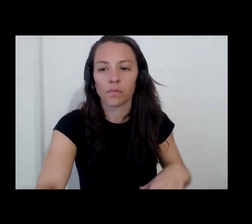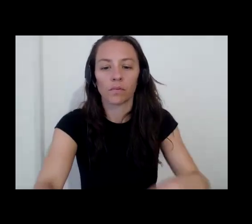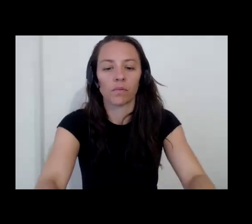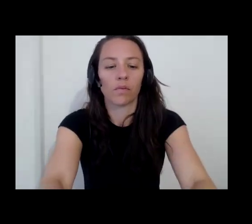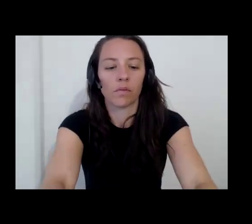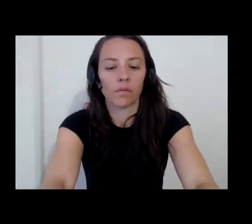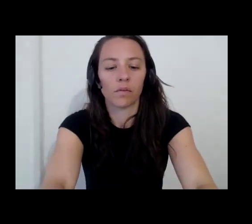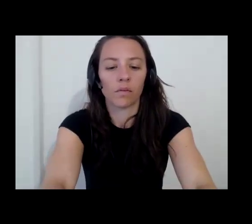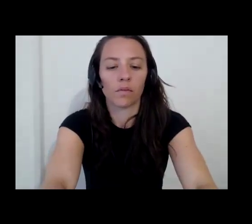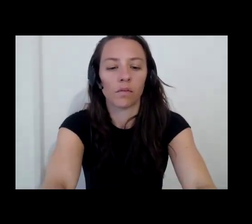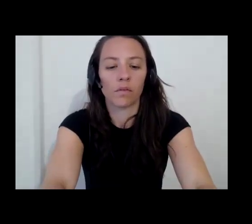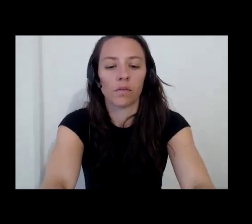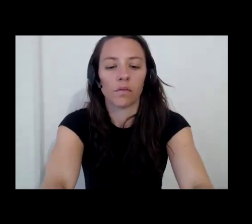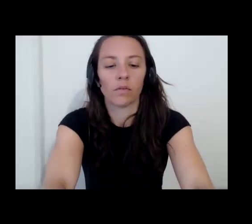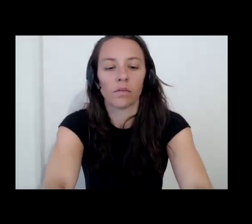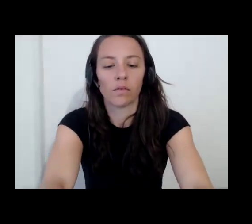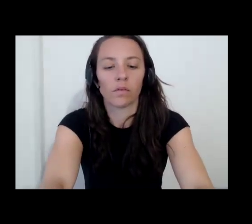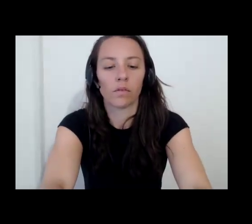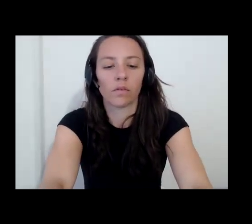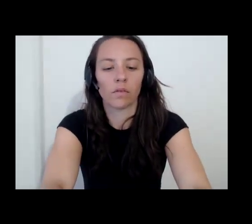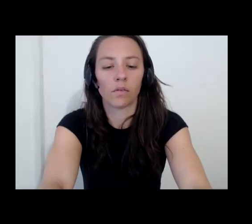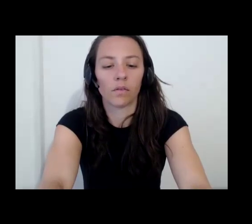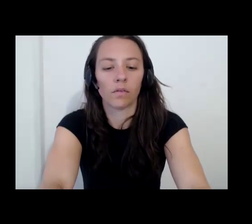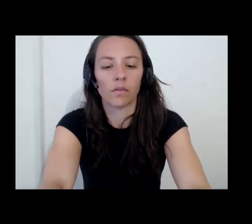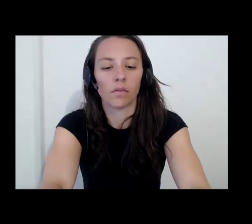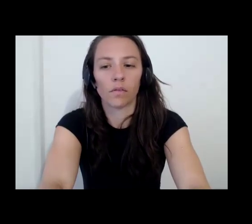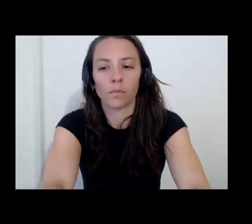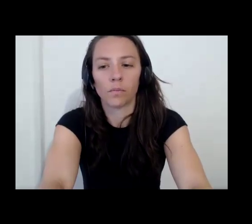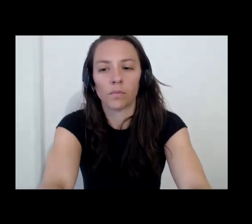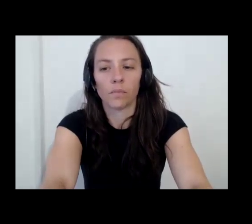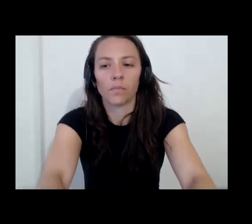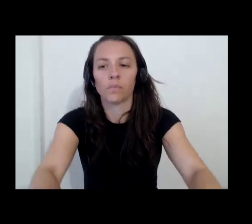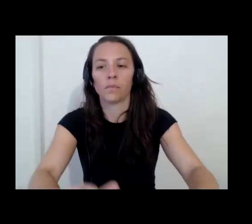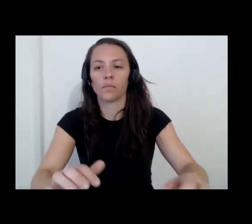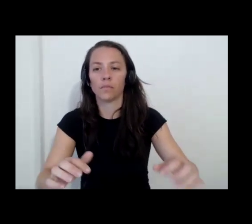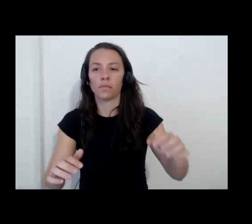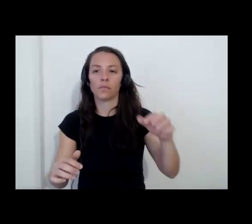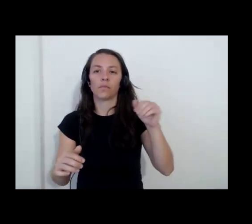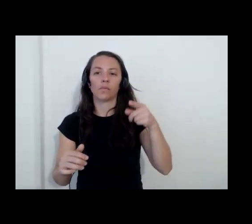satellite engineering, helping people get roles as analysts, scheduling coordinators,